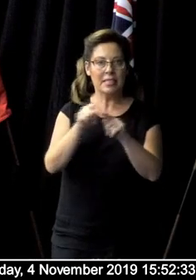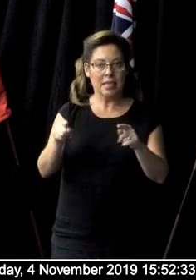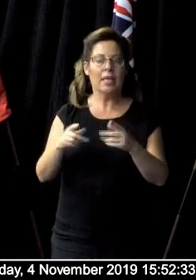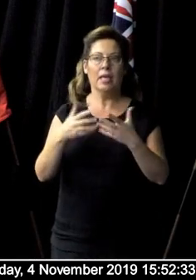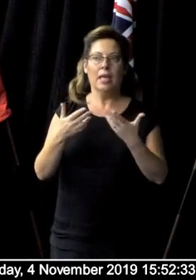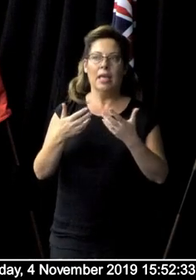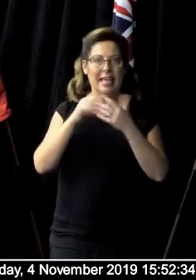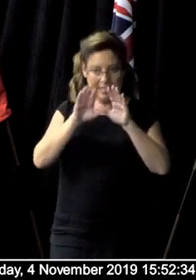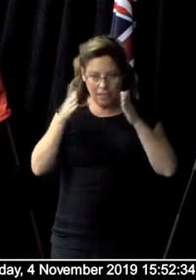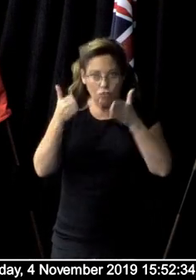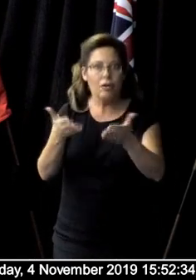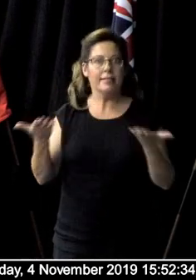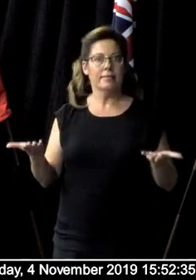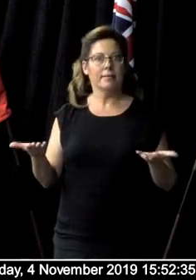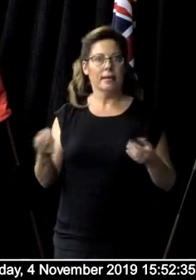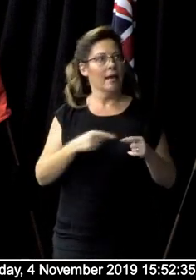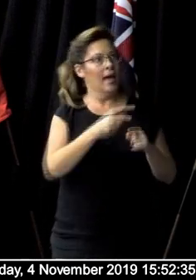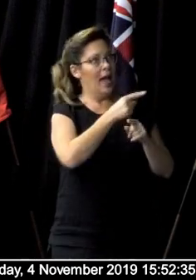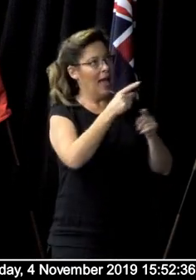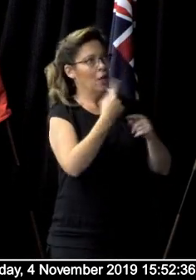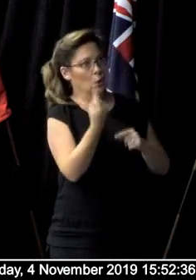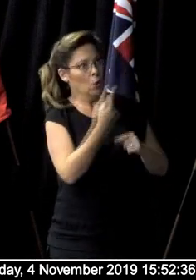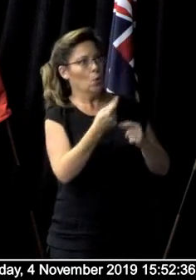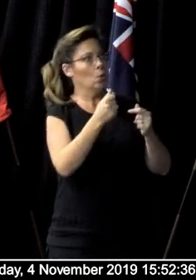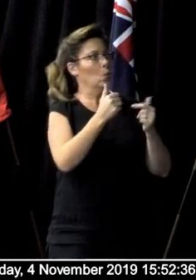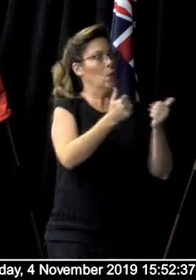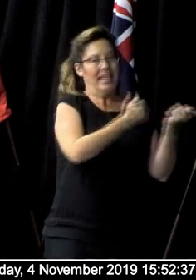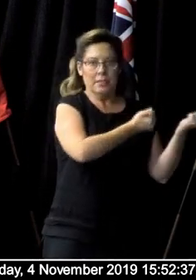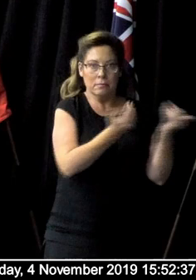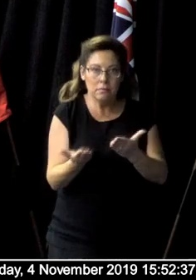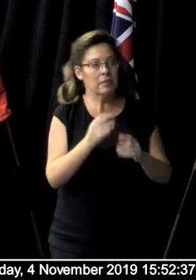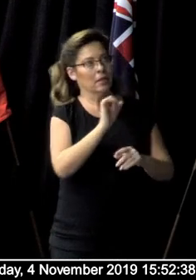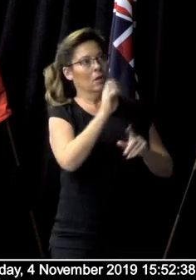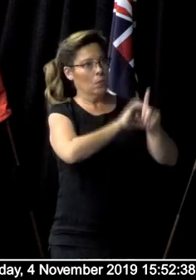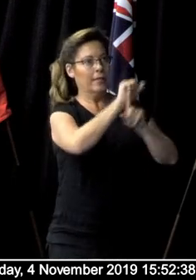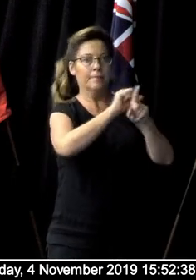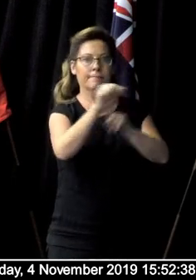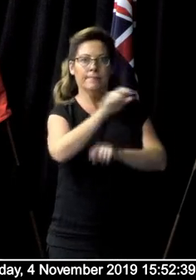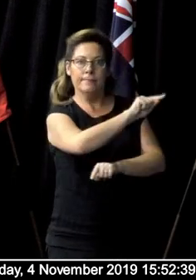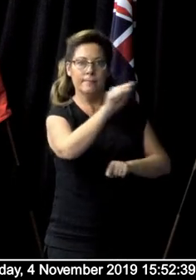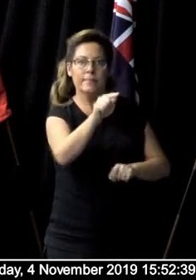And we learn and we move on and we have a much more inclusive society.